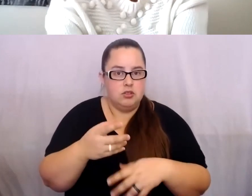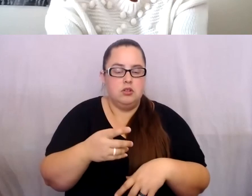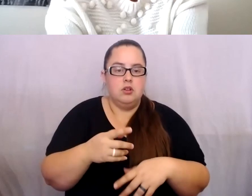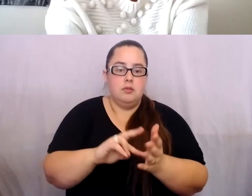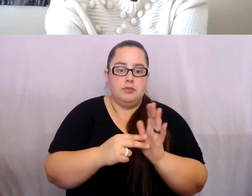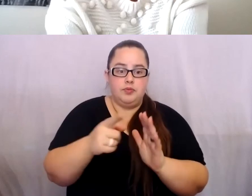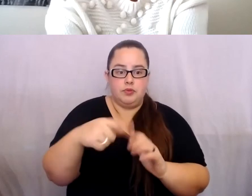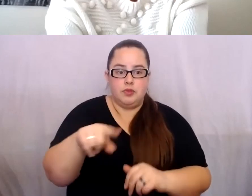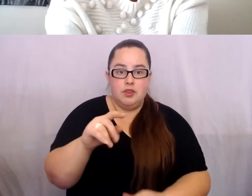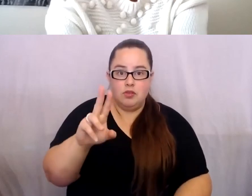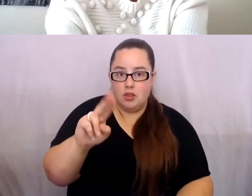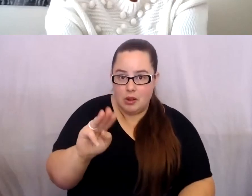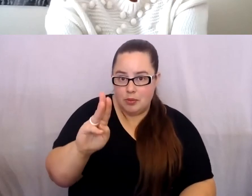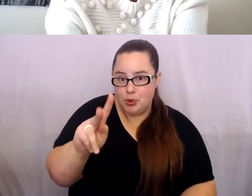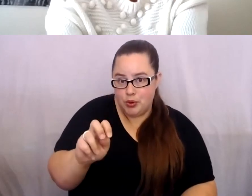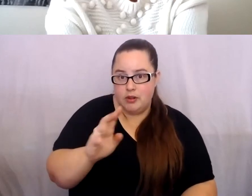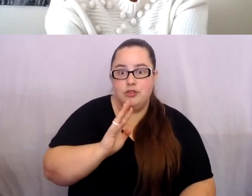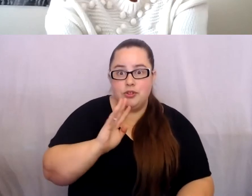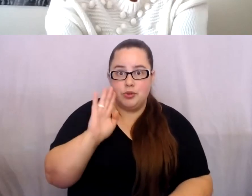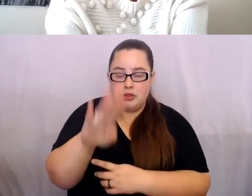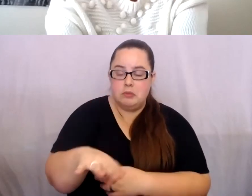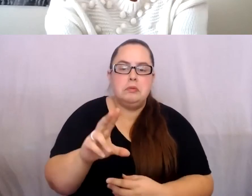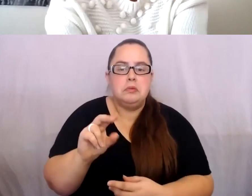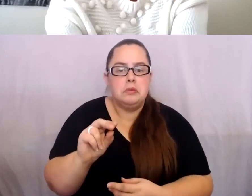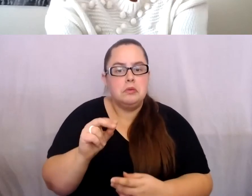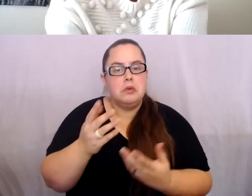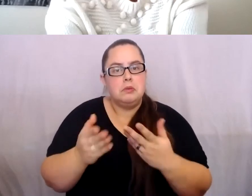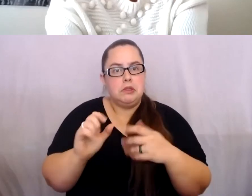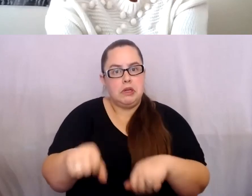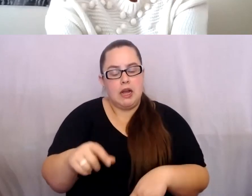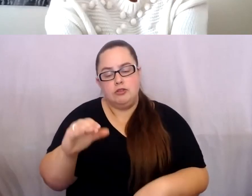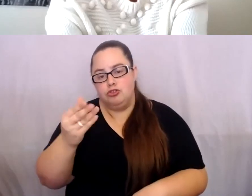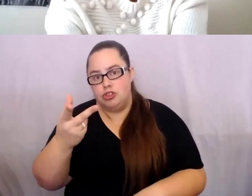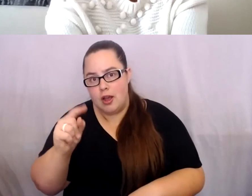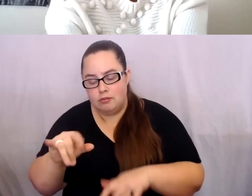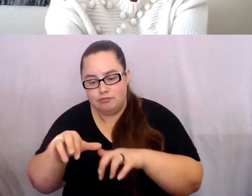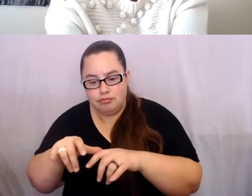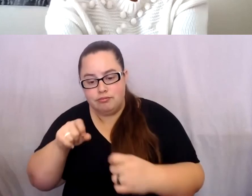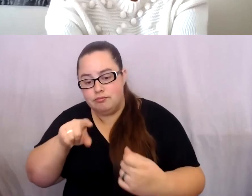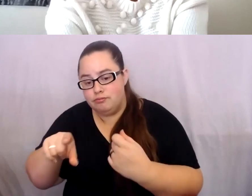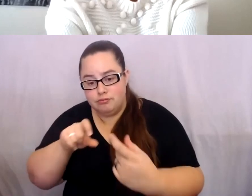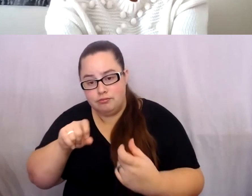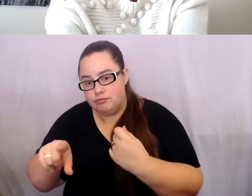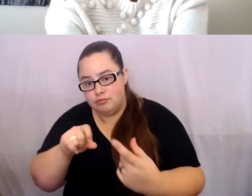They can be engaging through other ways so that there isn't that, that audio self-presentation, right?